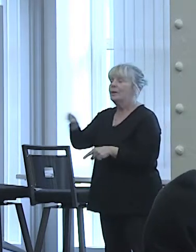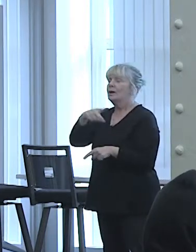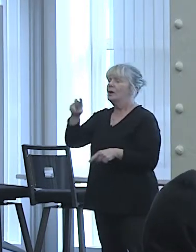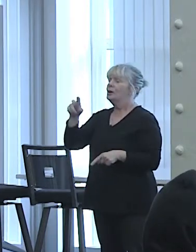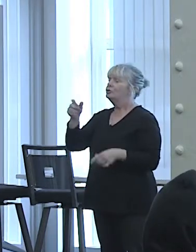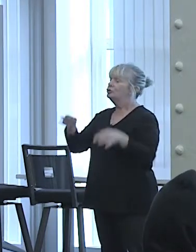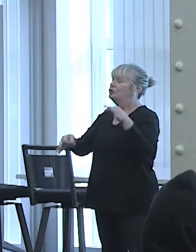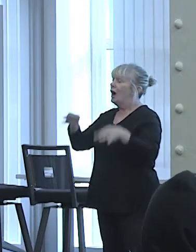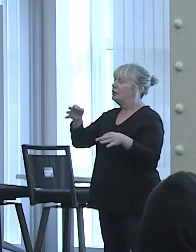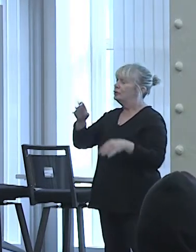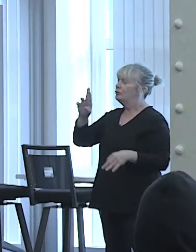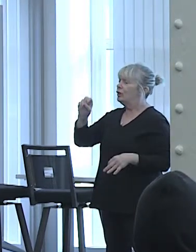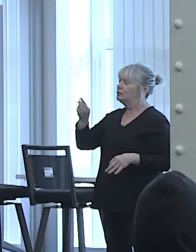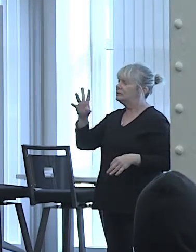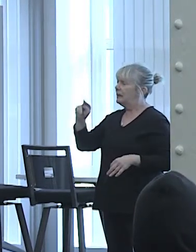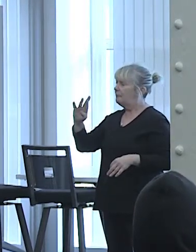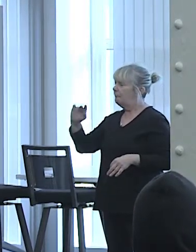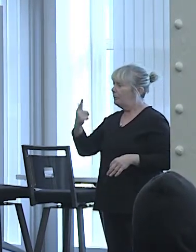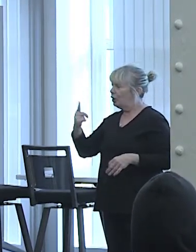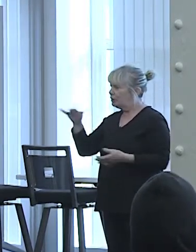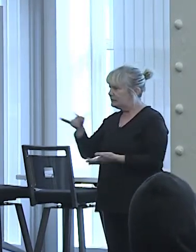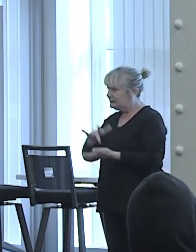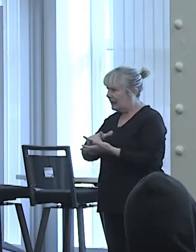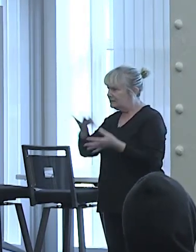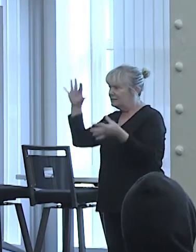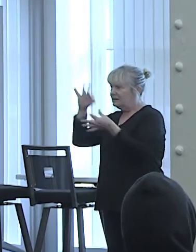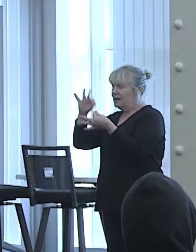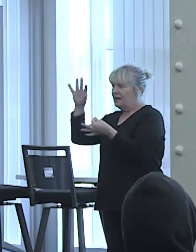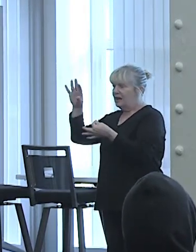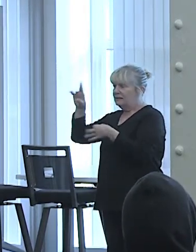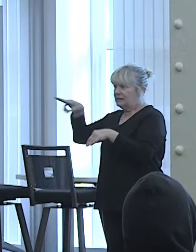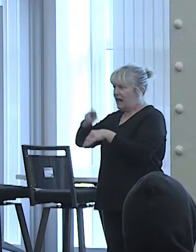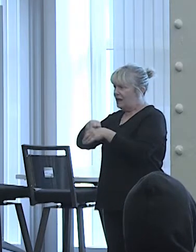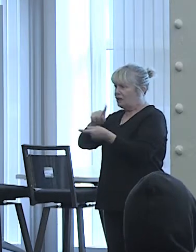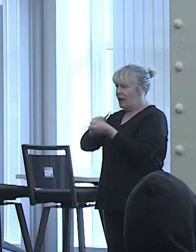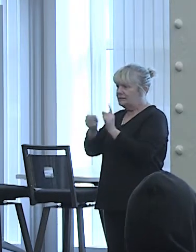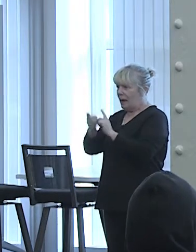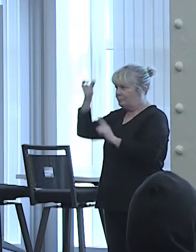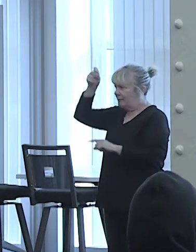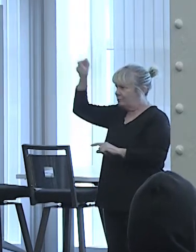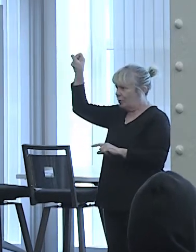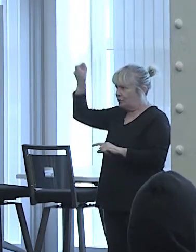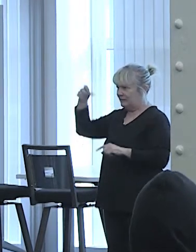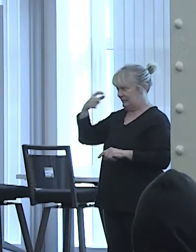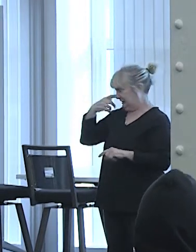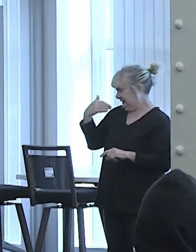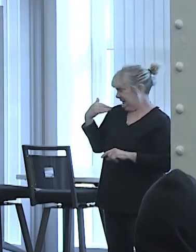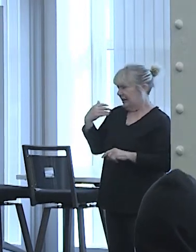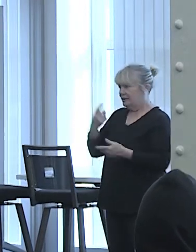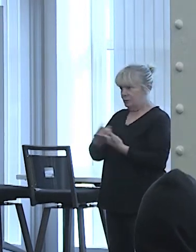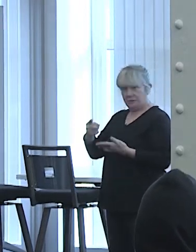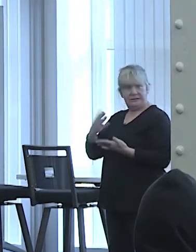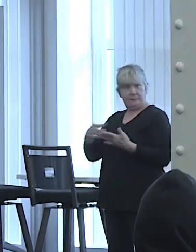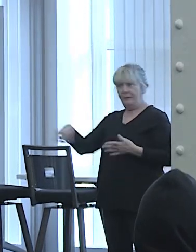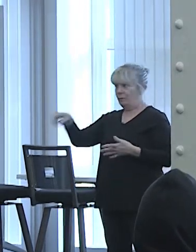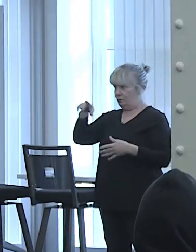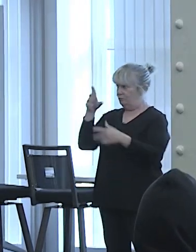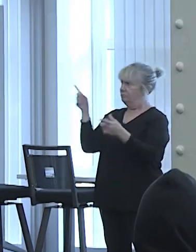which Mass Adapt joined with National Adapt to protest earlier this week. Over 200 folks, some of you here were present for that.